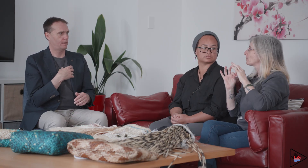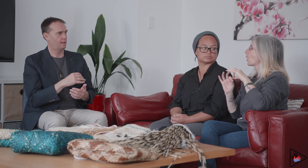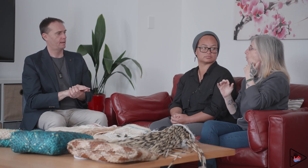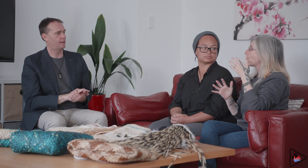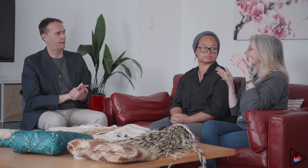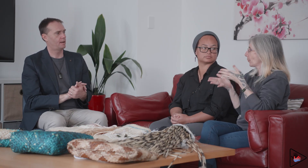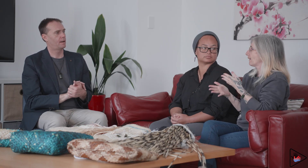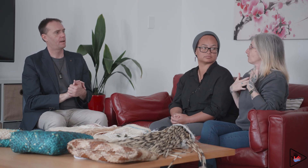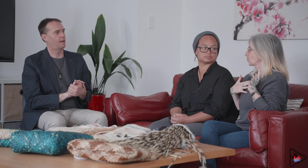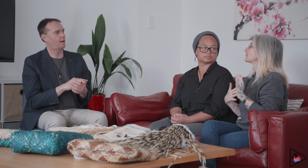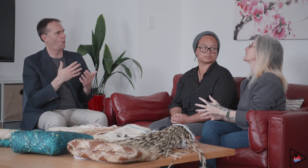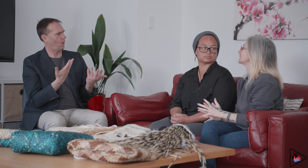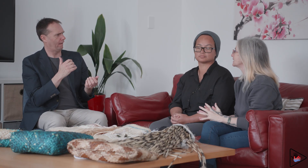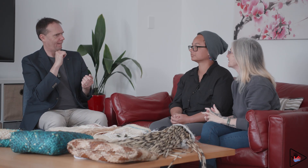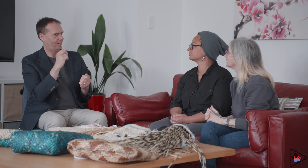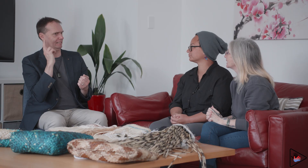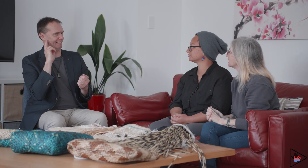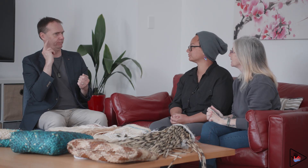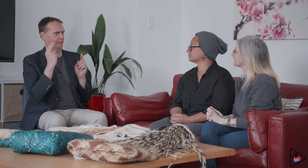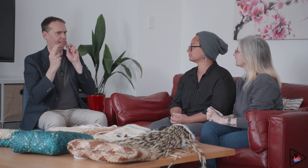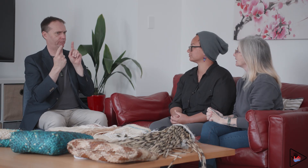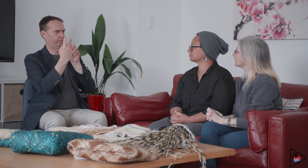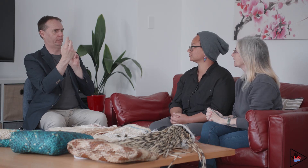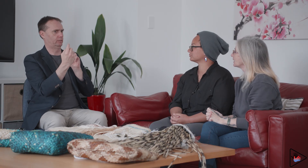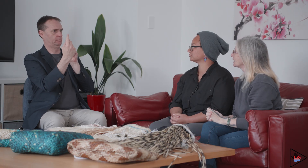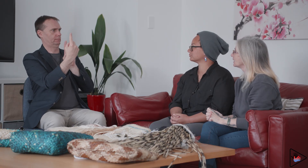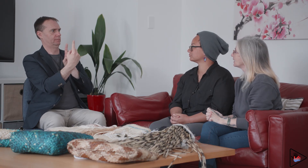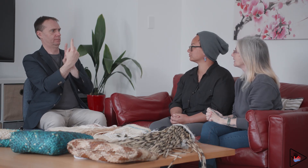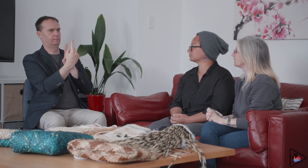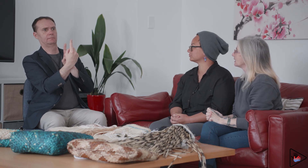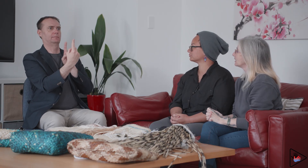here and thread it through this side and so the interpreter was always there. What about if it's